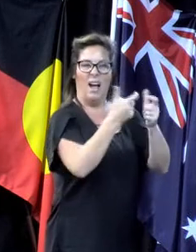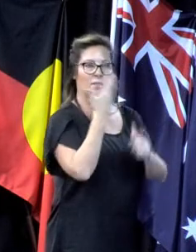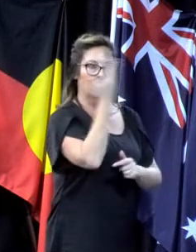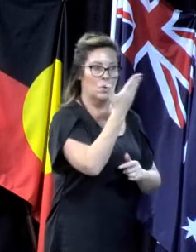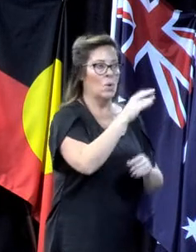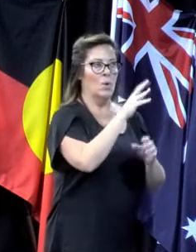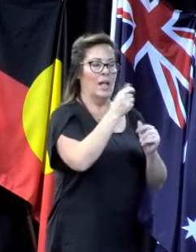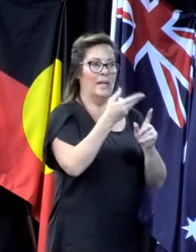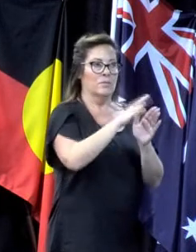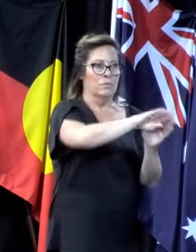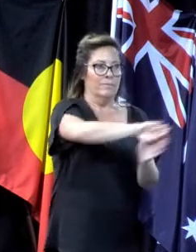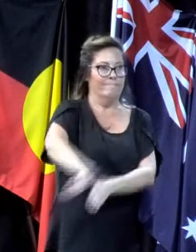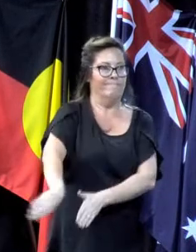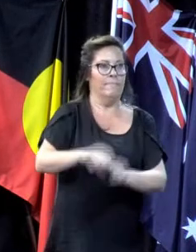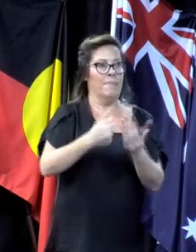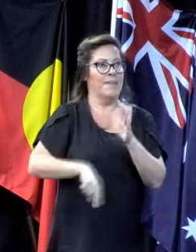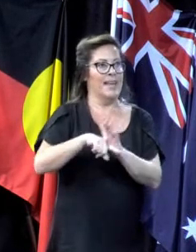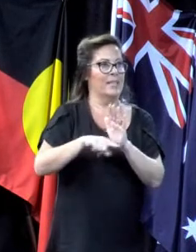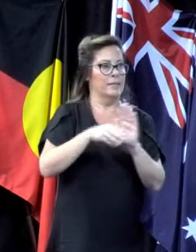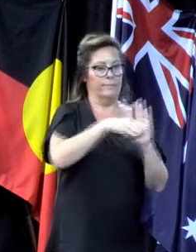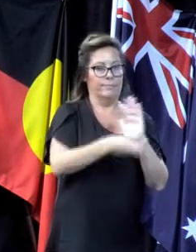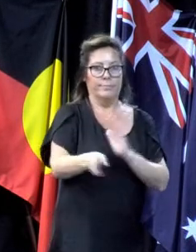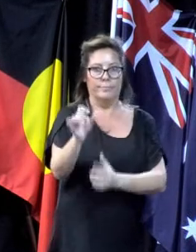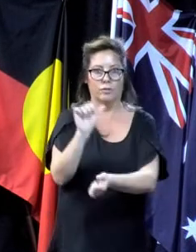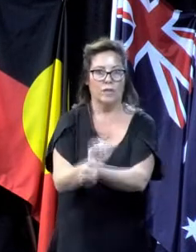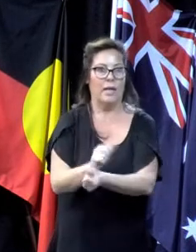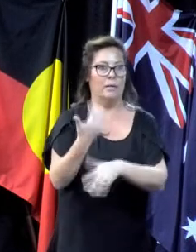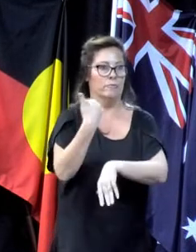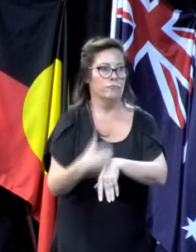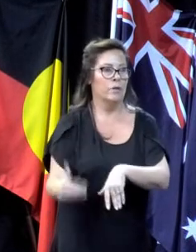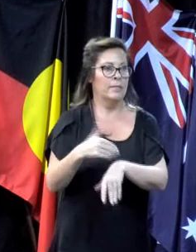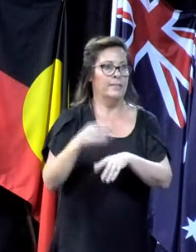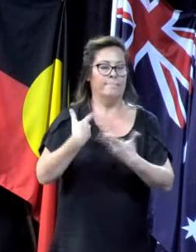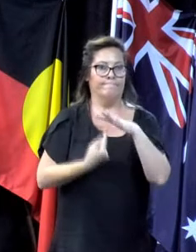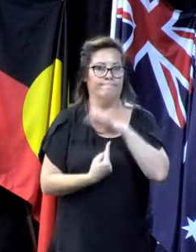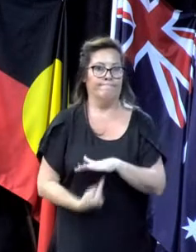with your observations in respect of that, please? Particularly within the area of inclusion,